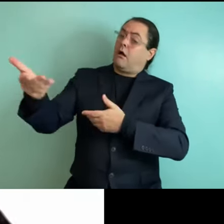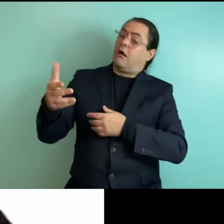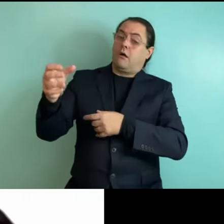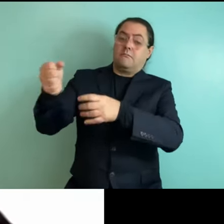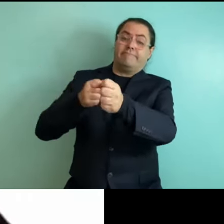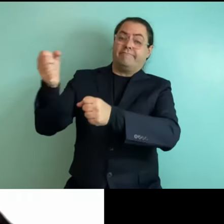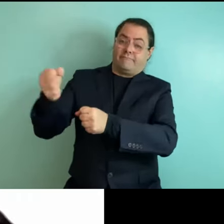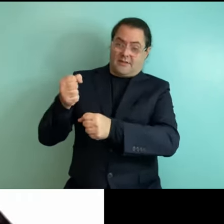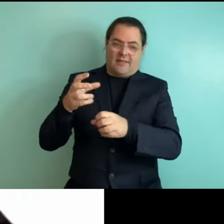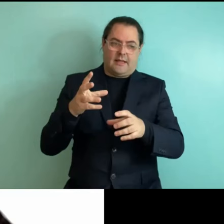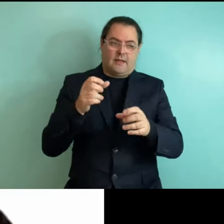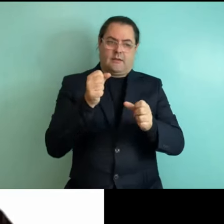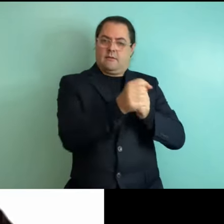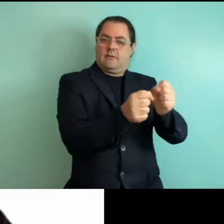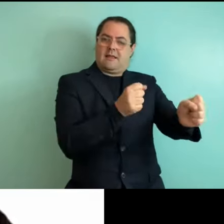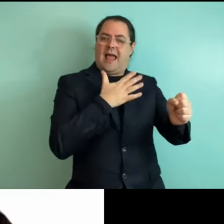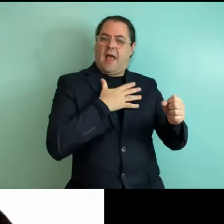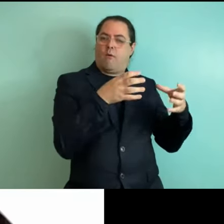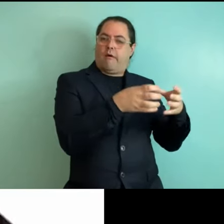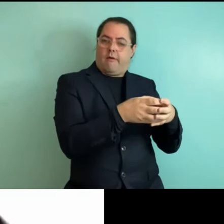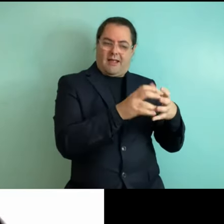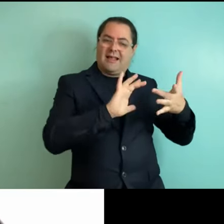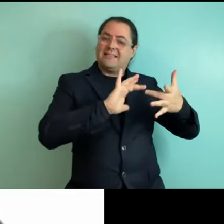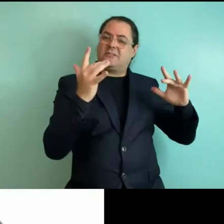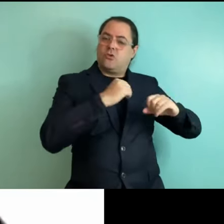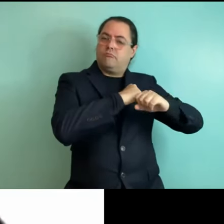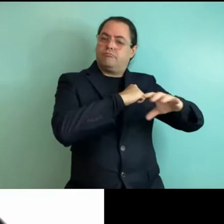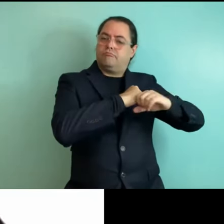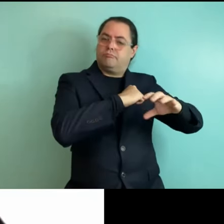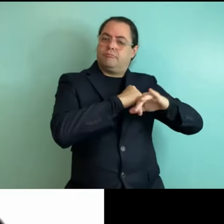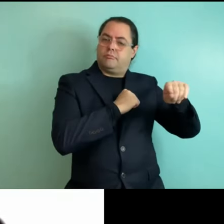marketing roles. 11:13:17 We have an extensive profile of marketing